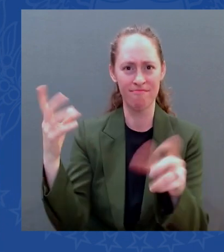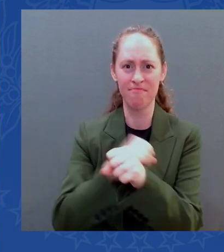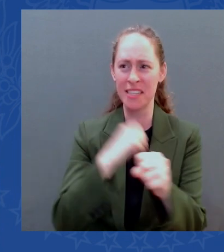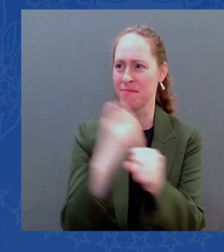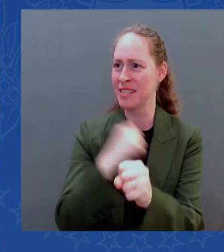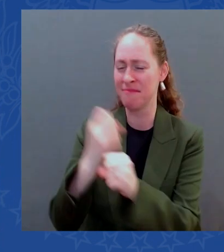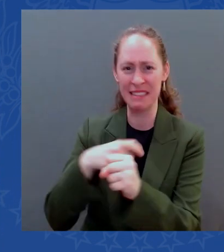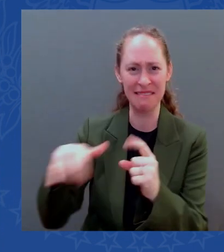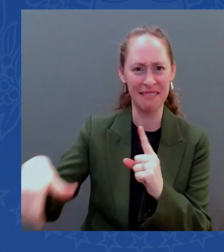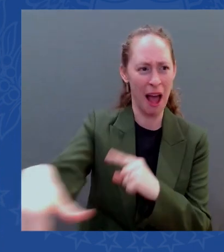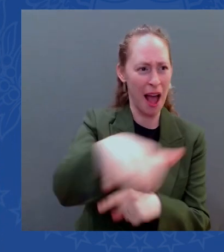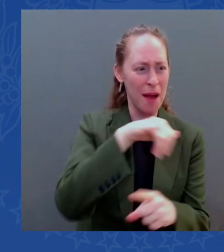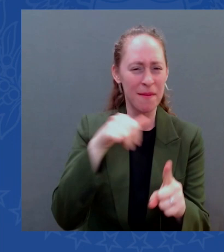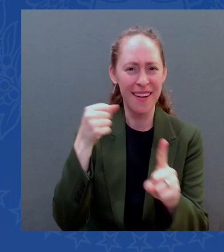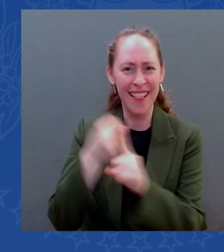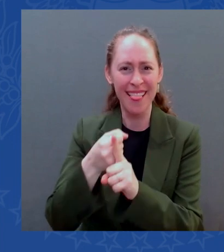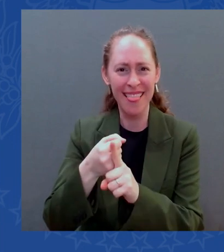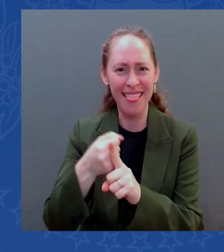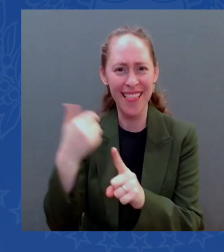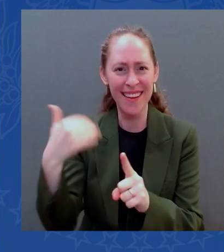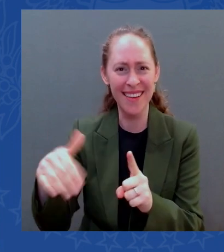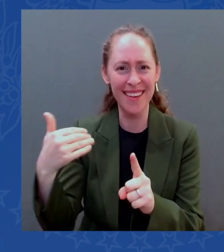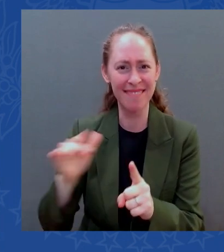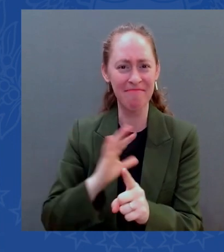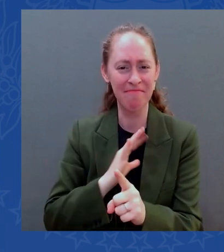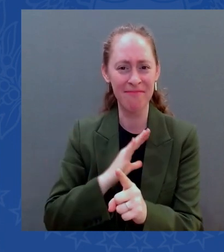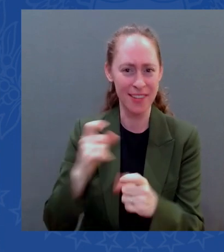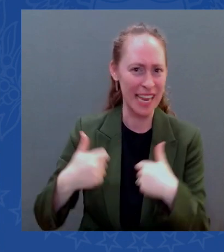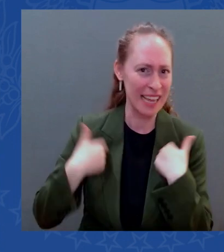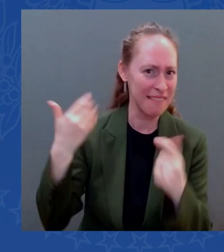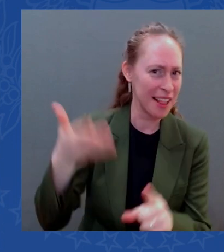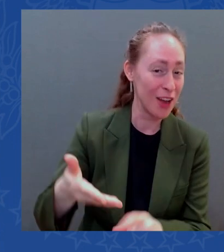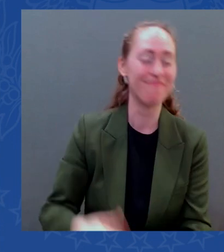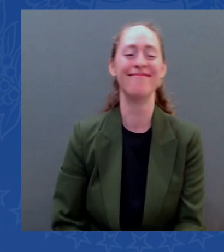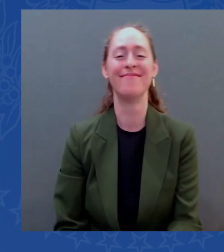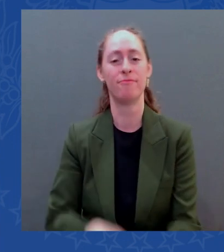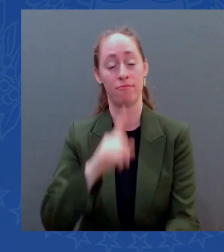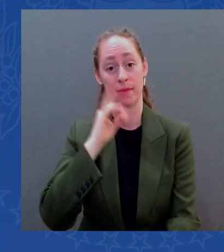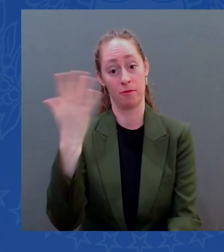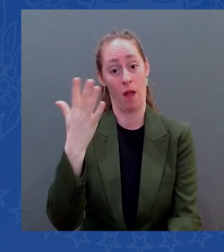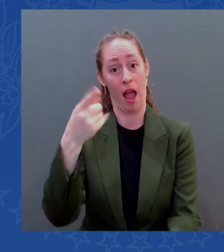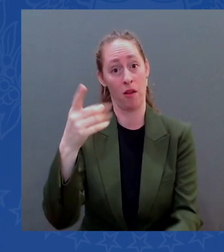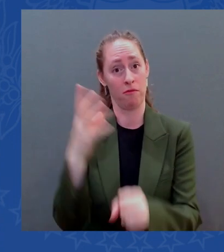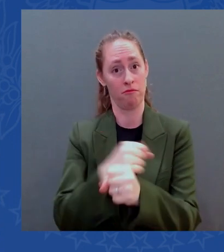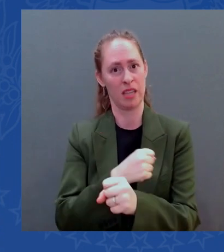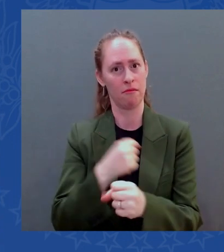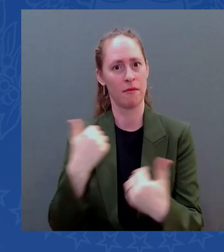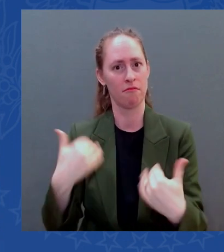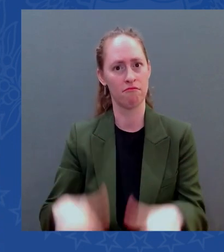One of only eight teams over the last century to win two Stanley Cups in a row. In the last century.